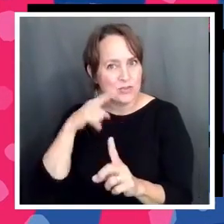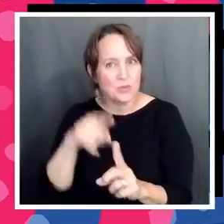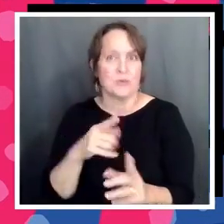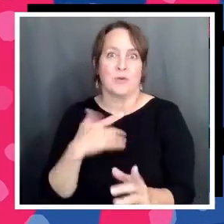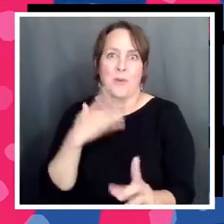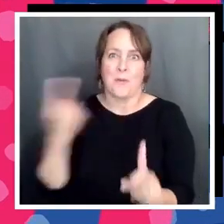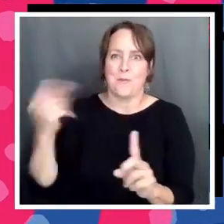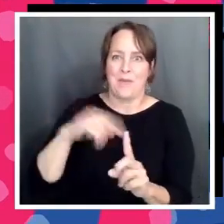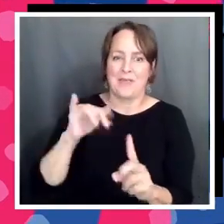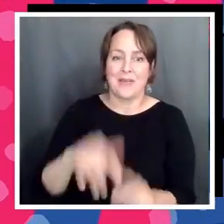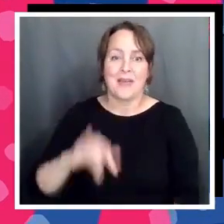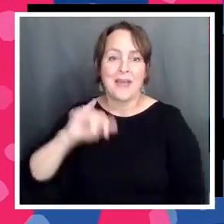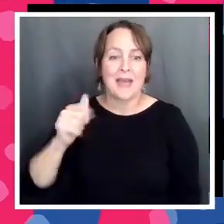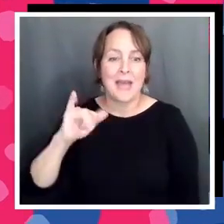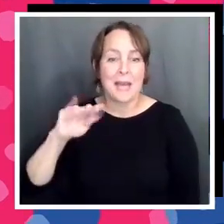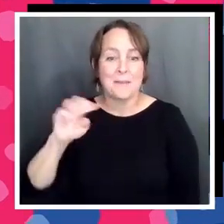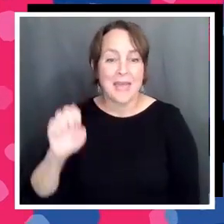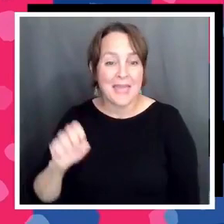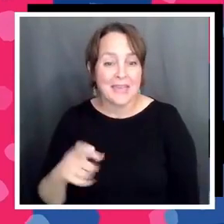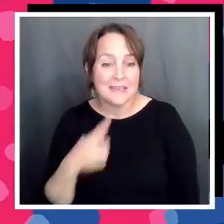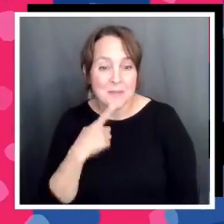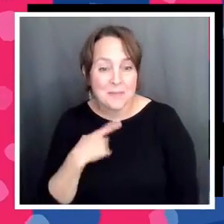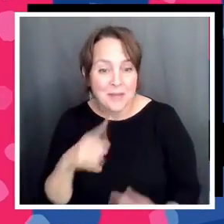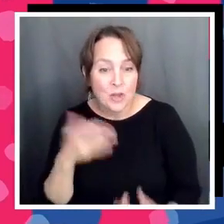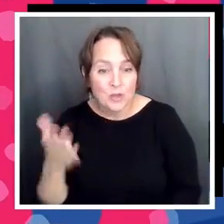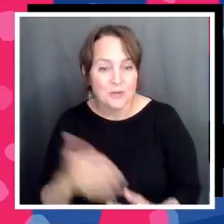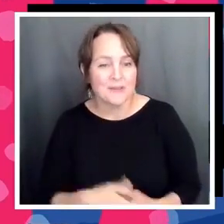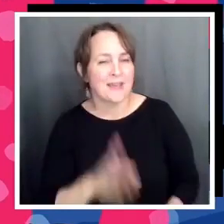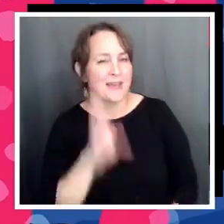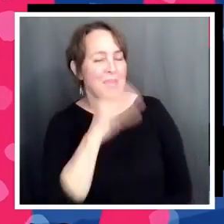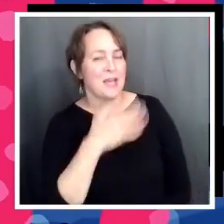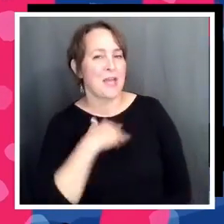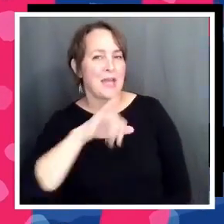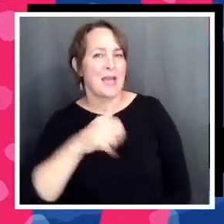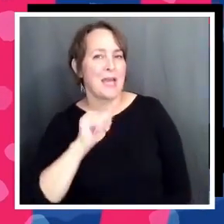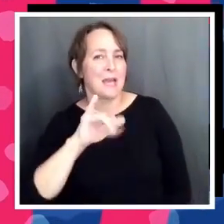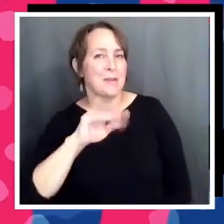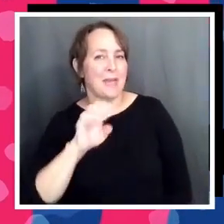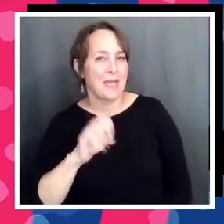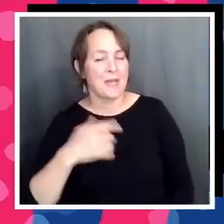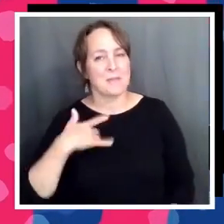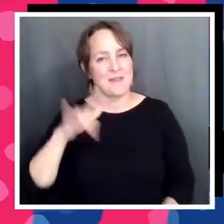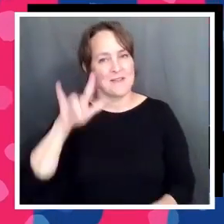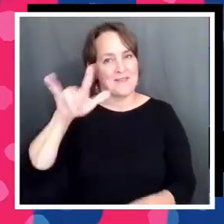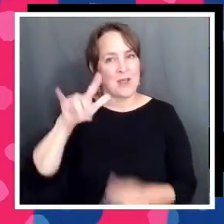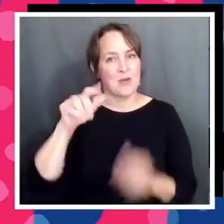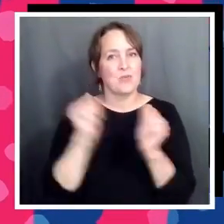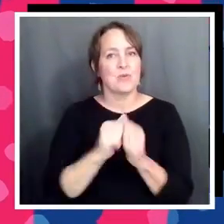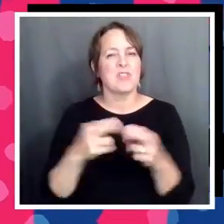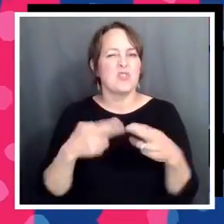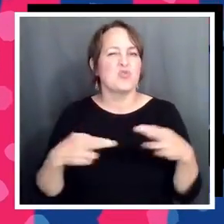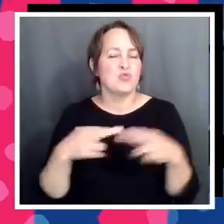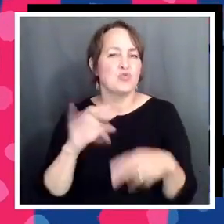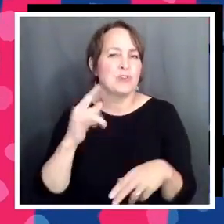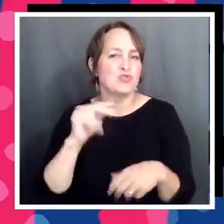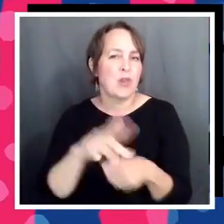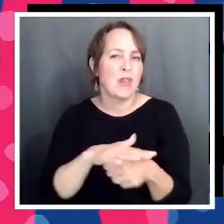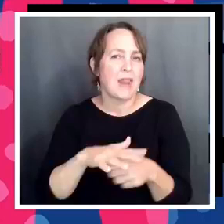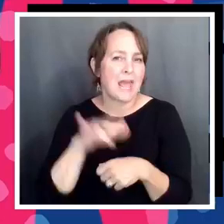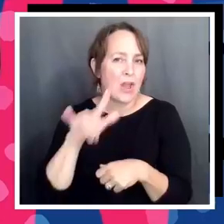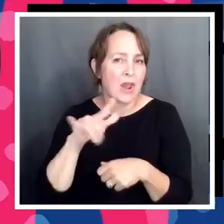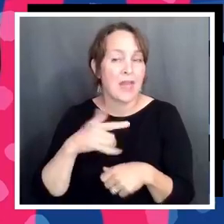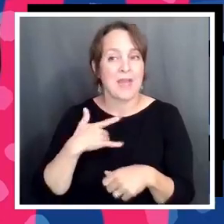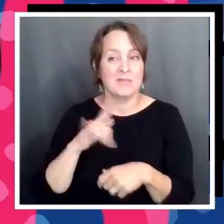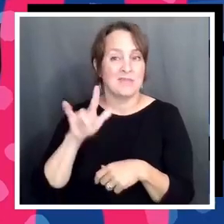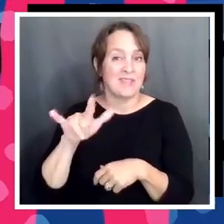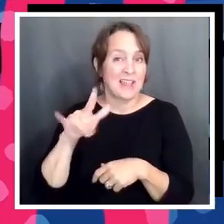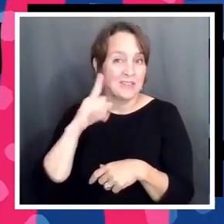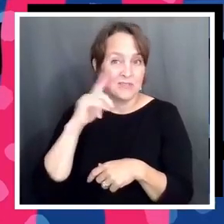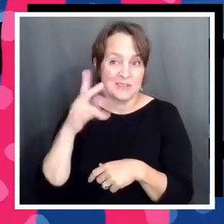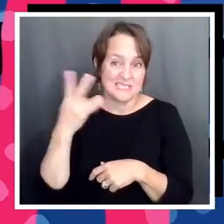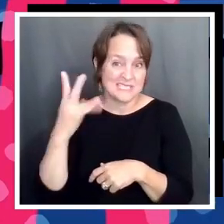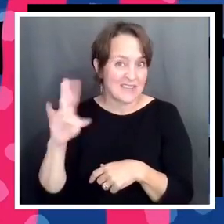YEAR AND THE OTHER FOUR 250.